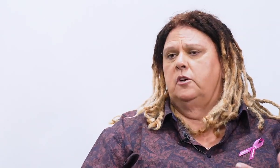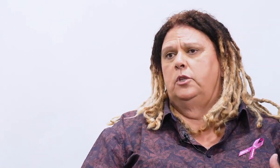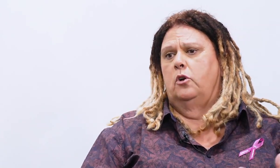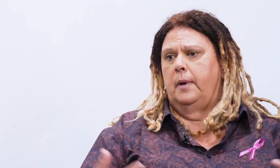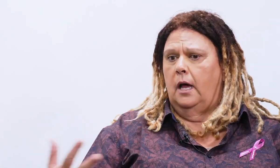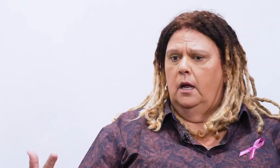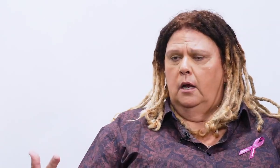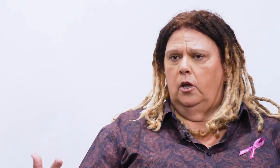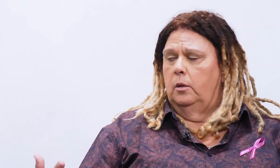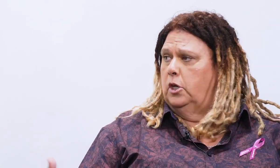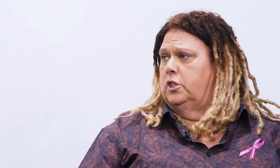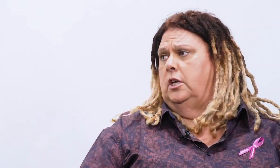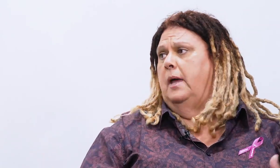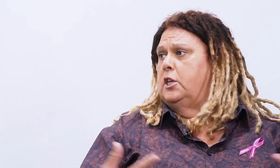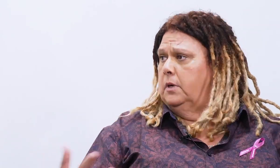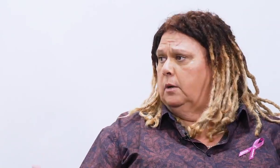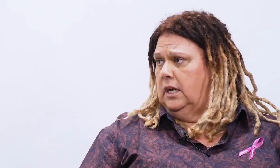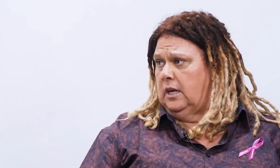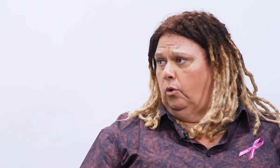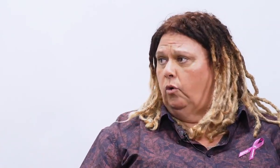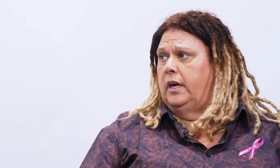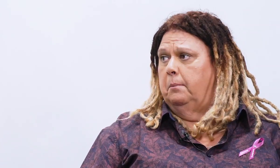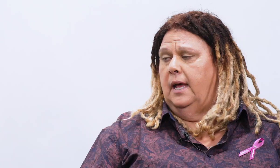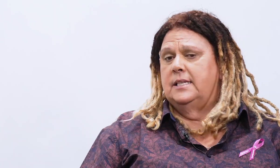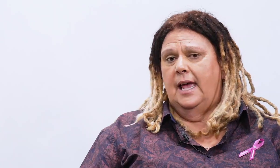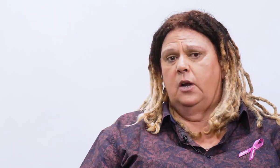So we talk about local emergency management committees that were already in place. How